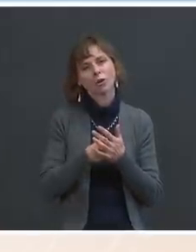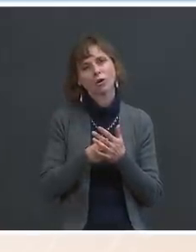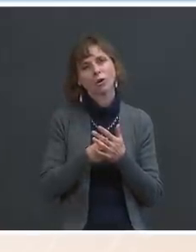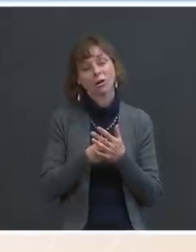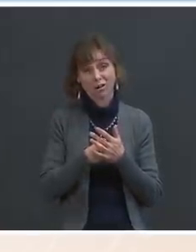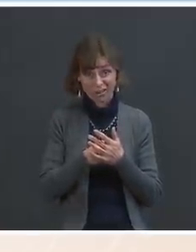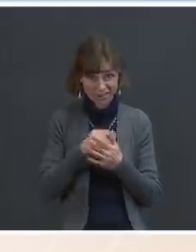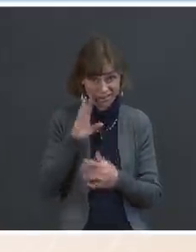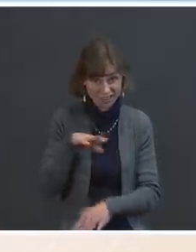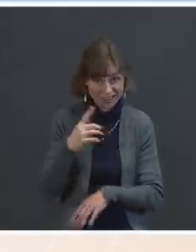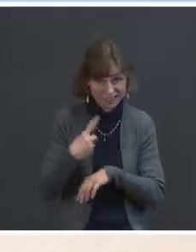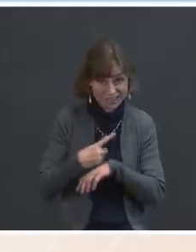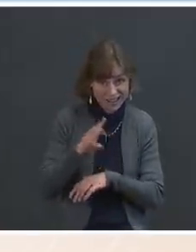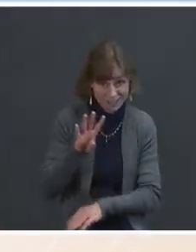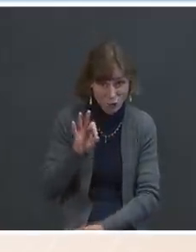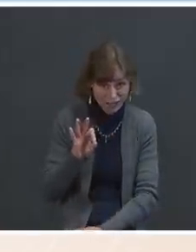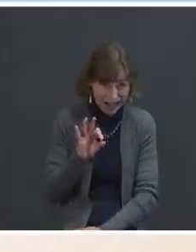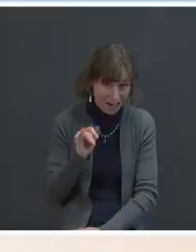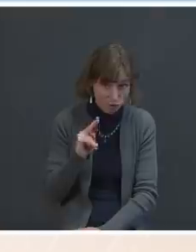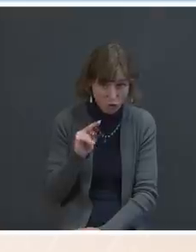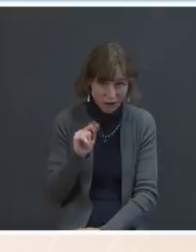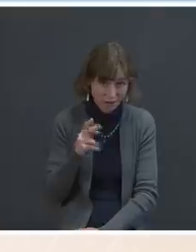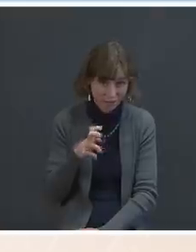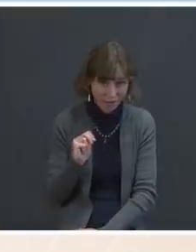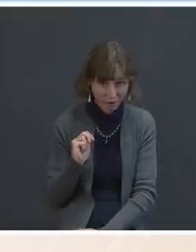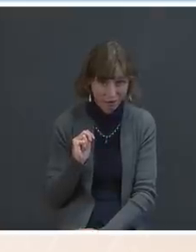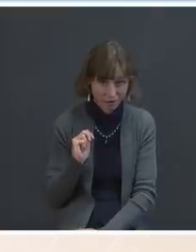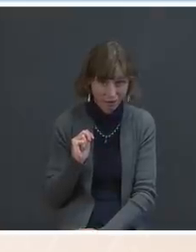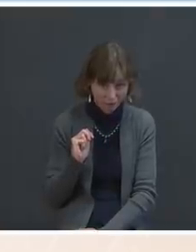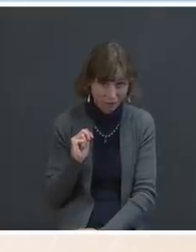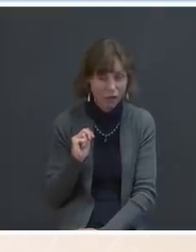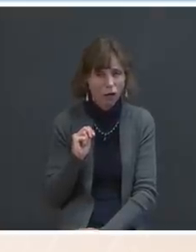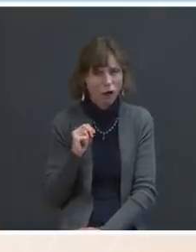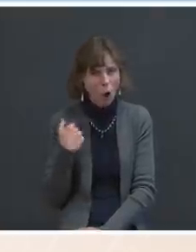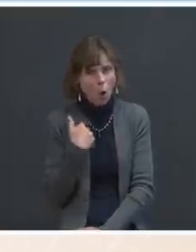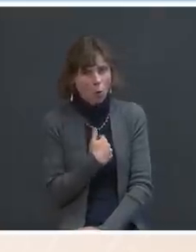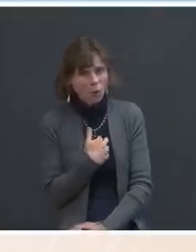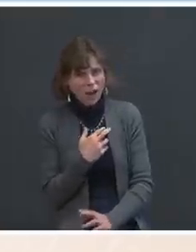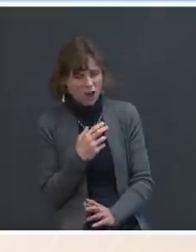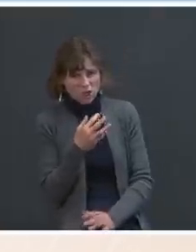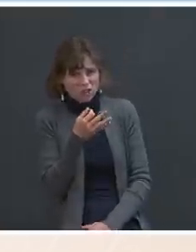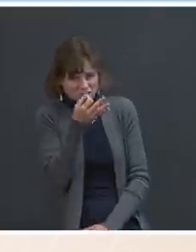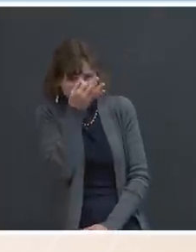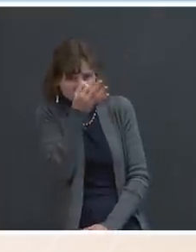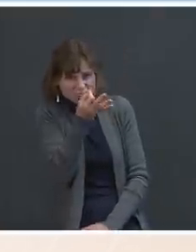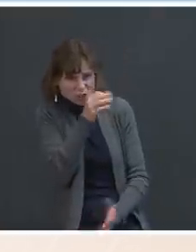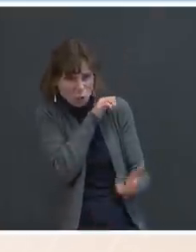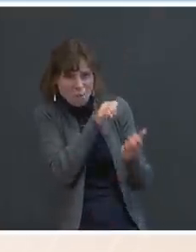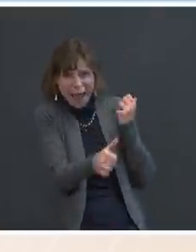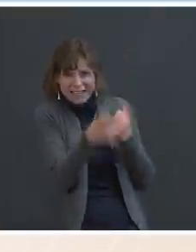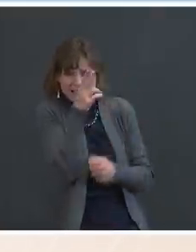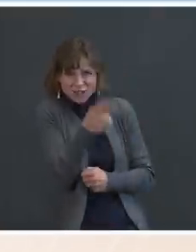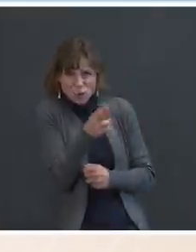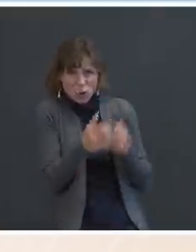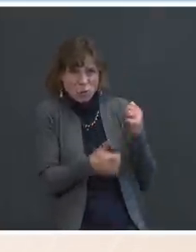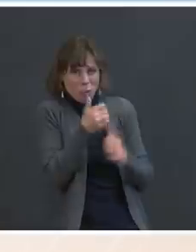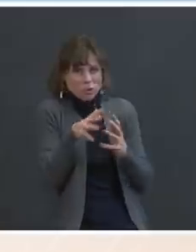The Press: Well, the U.N. has offered criticism. I'm passing it along. Ms. Psaki: We're about to pass a historic -- the most progressive bill in American history. It's -- it's passing today.